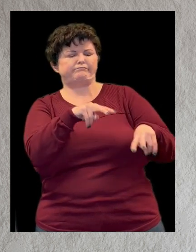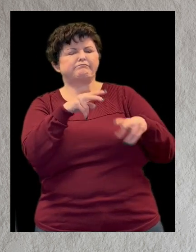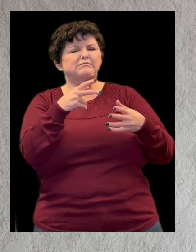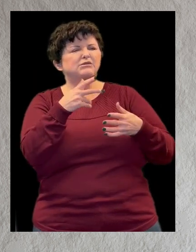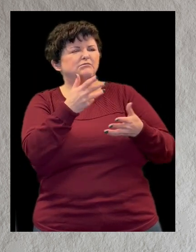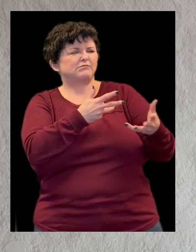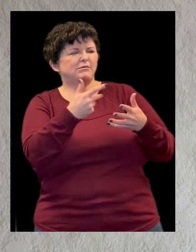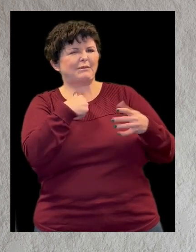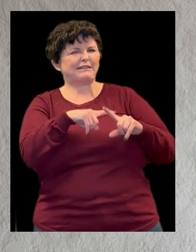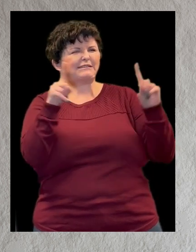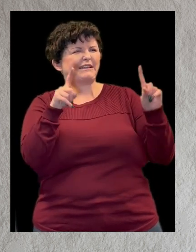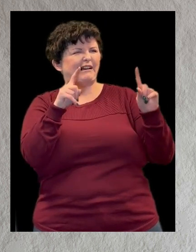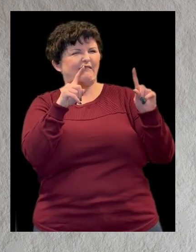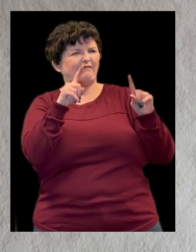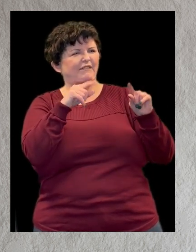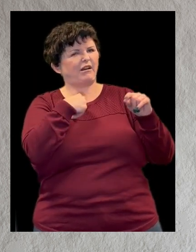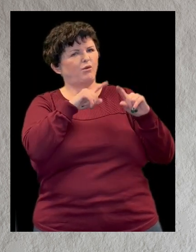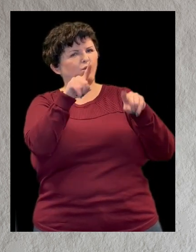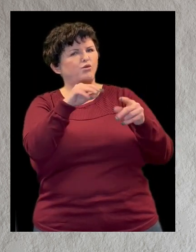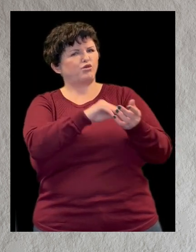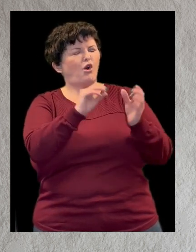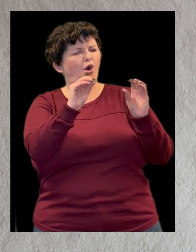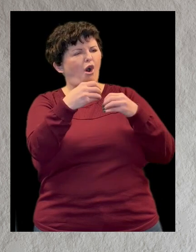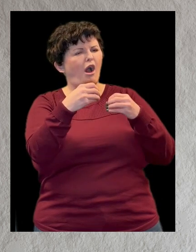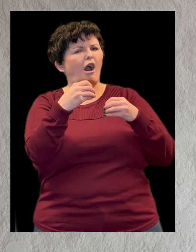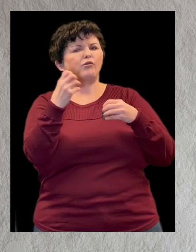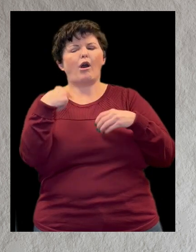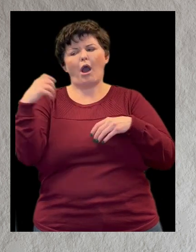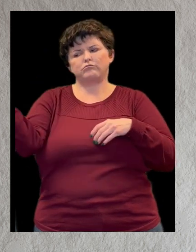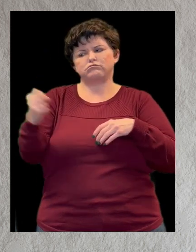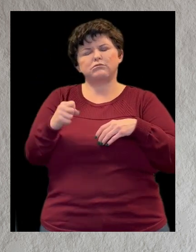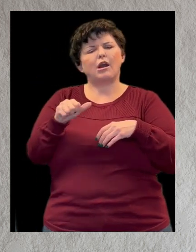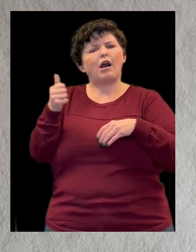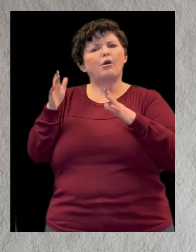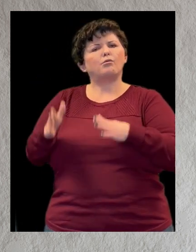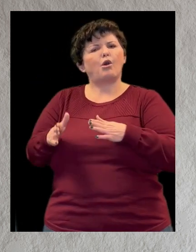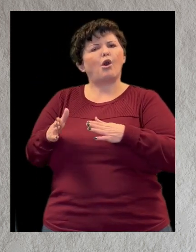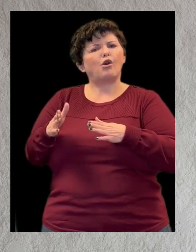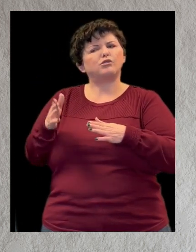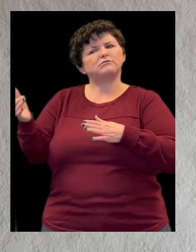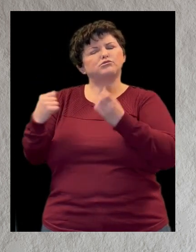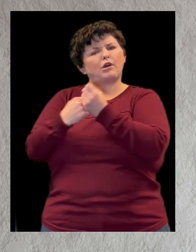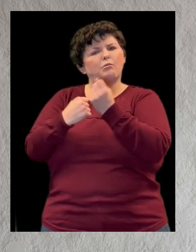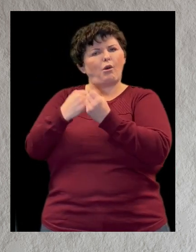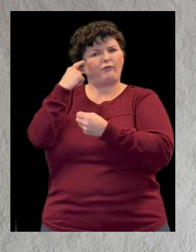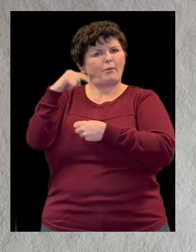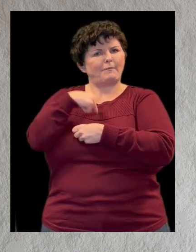So I would bring somebody with me for support, but instead of the doctor talking to me directly,